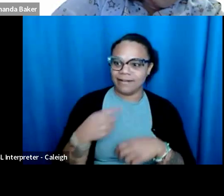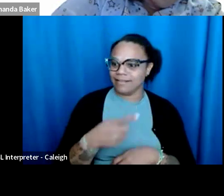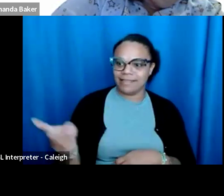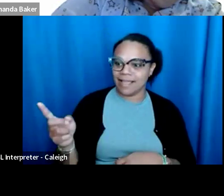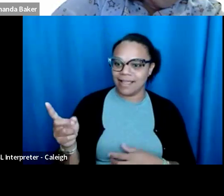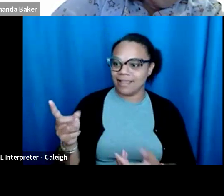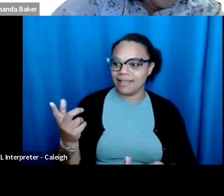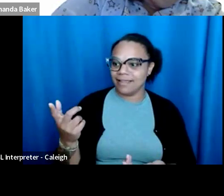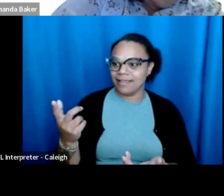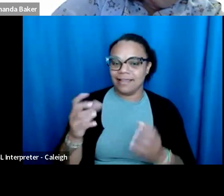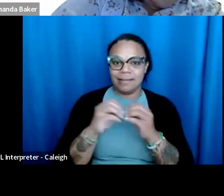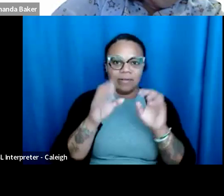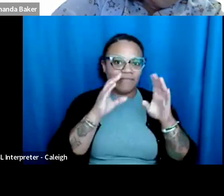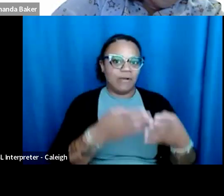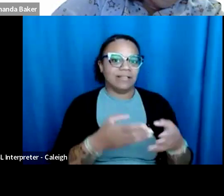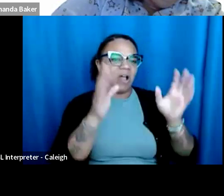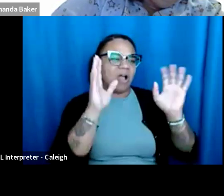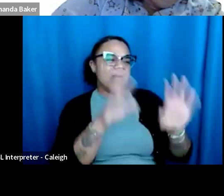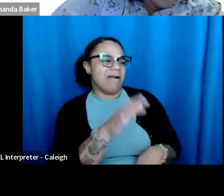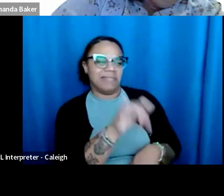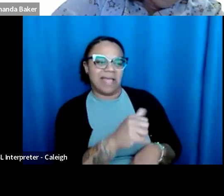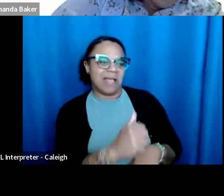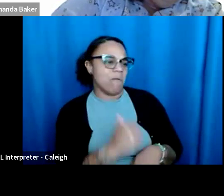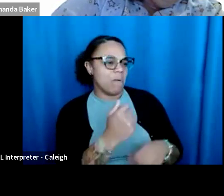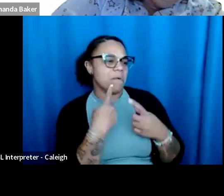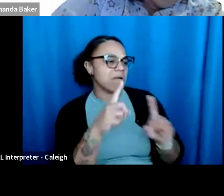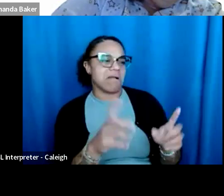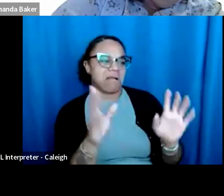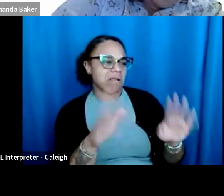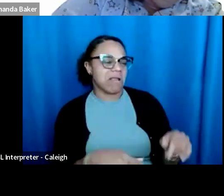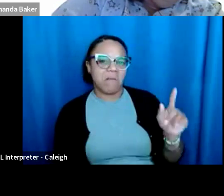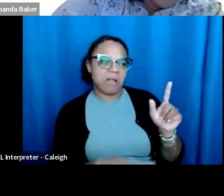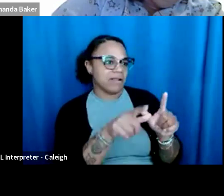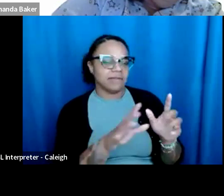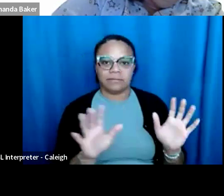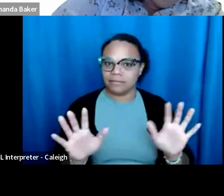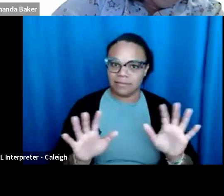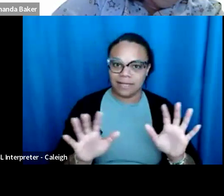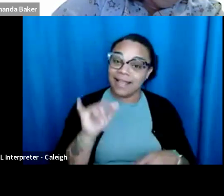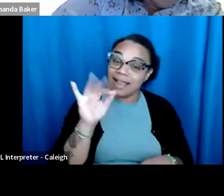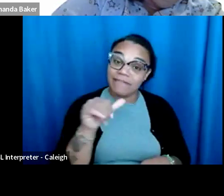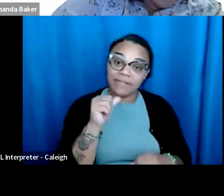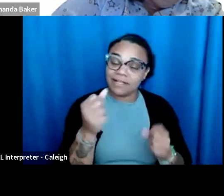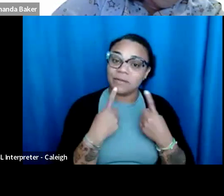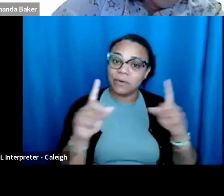"Oh, that's never gonna work or whatever." And even if it doesn't work, people need to know